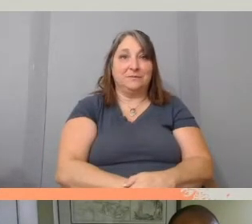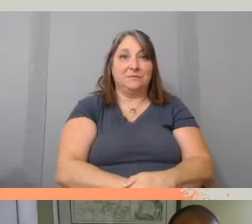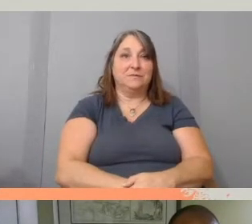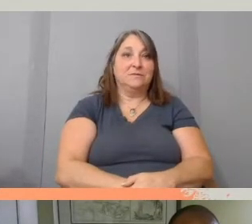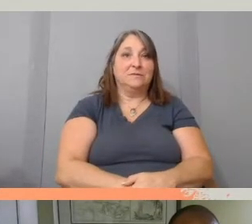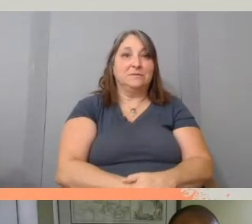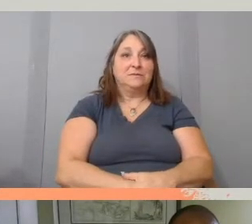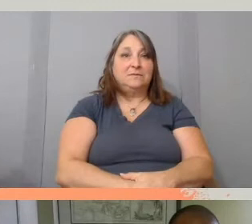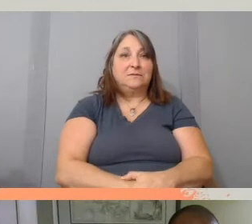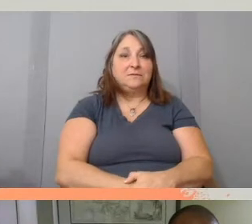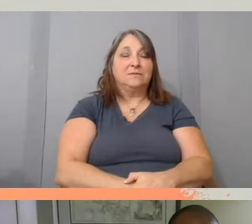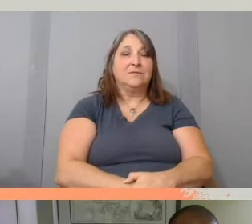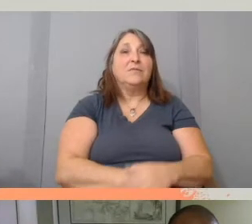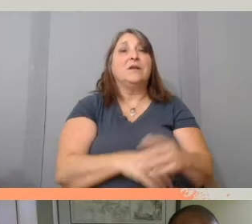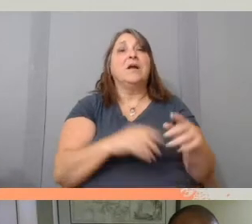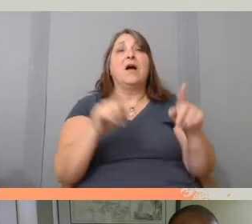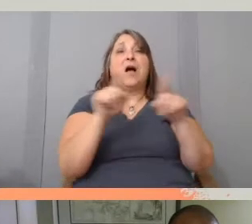folks that are understanding of those certain